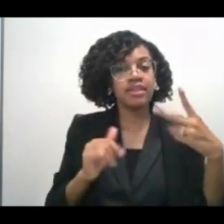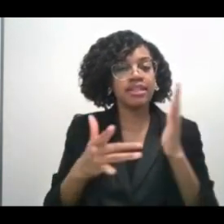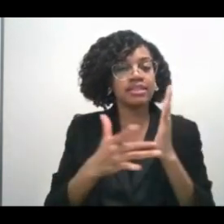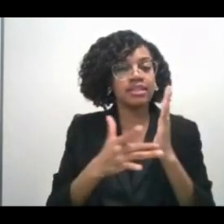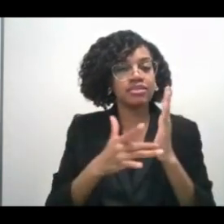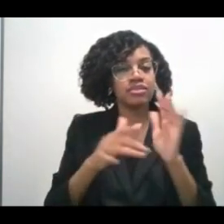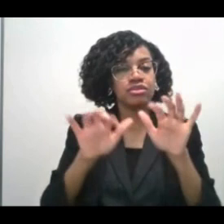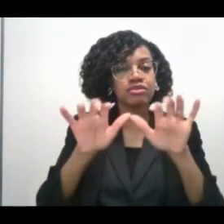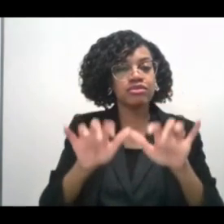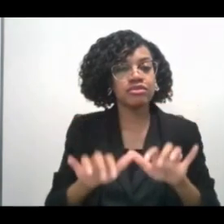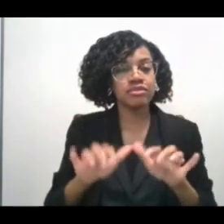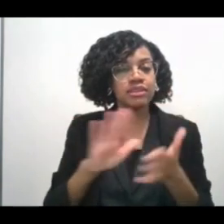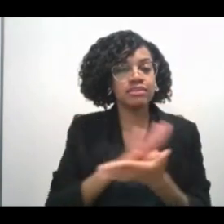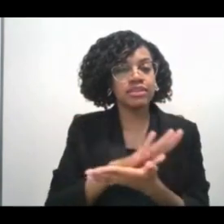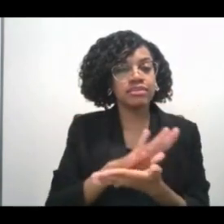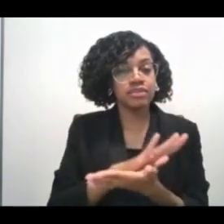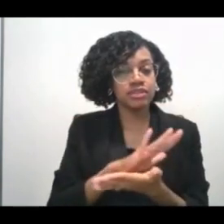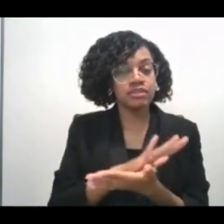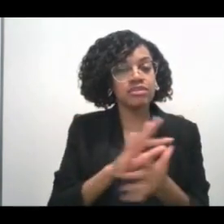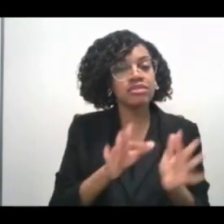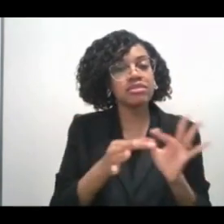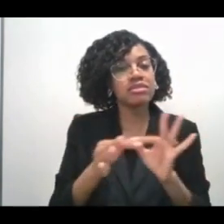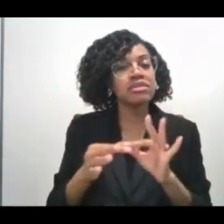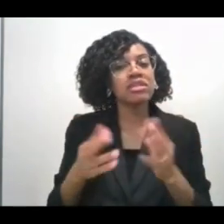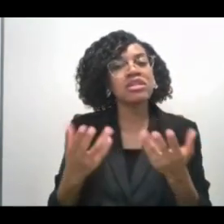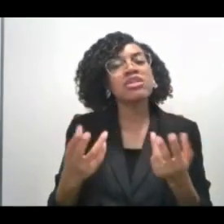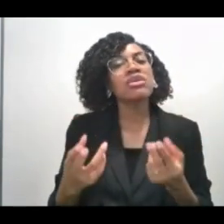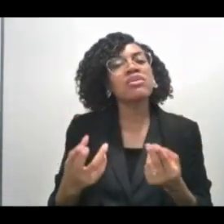recommended strategies for getting resilience strategies